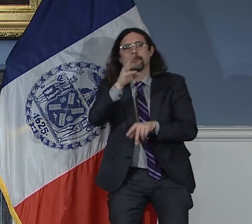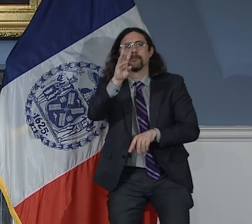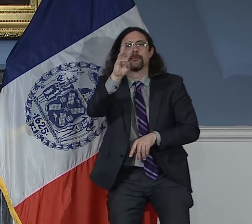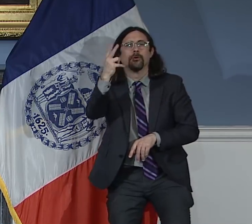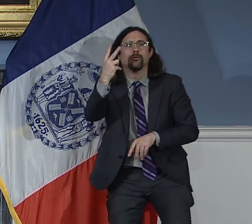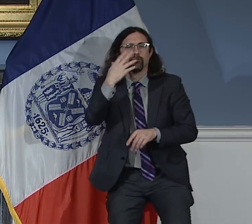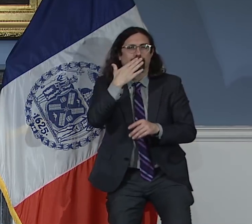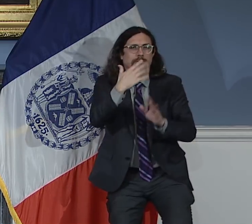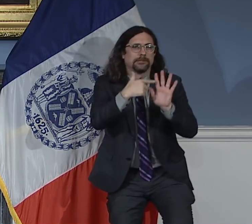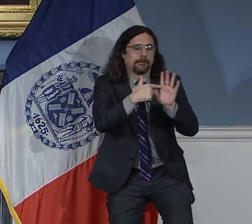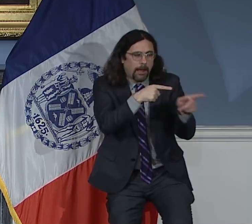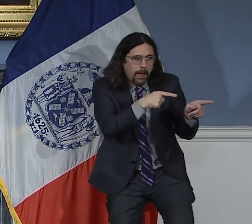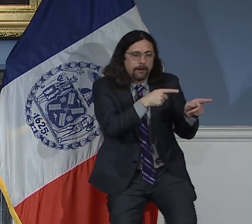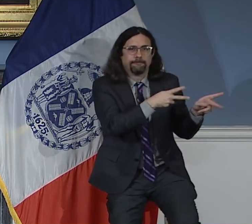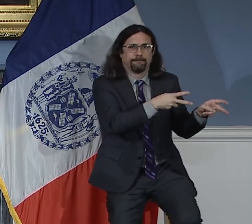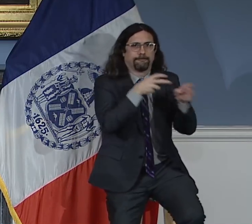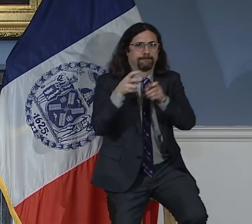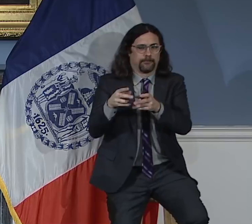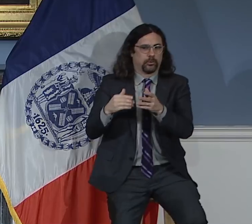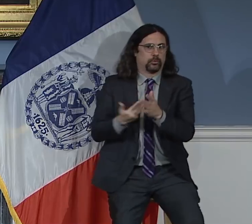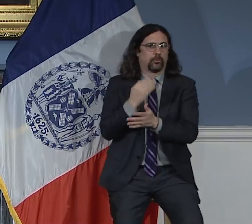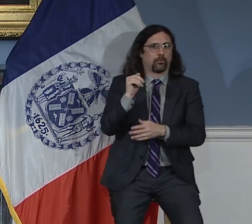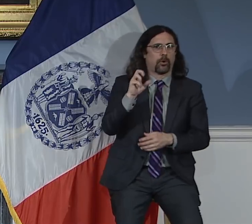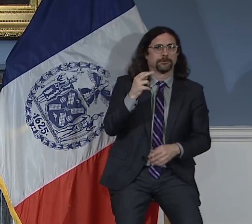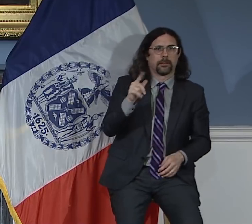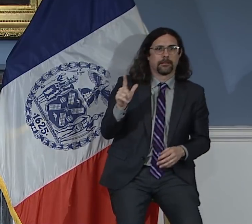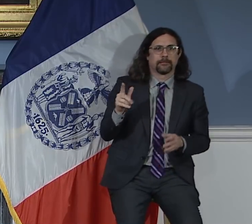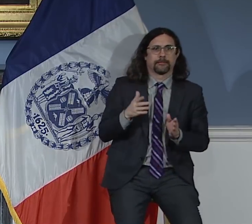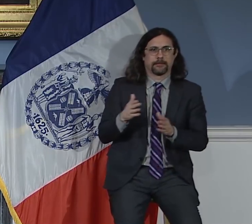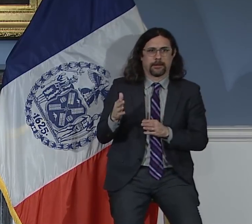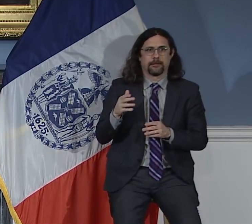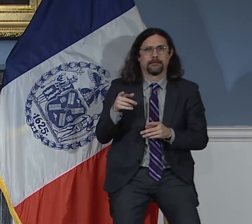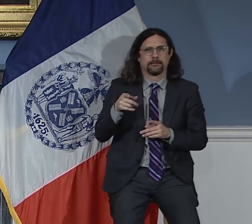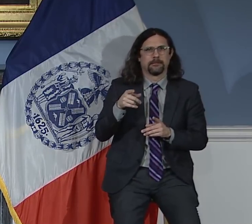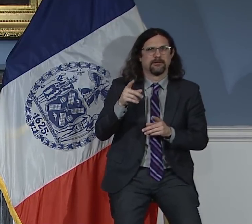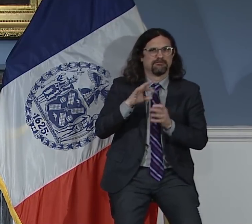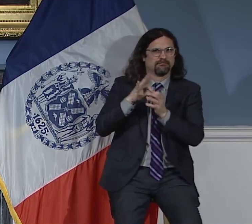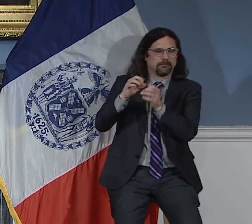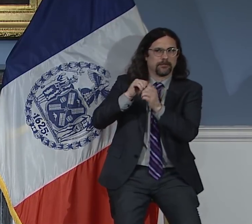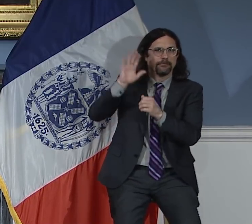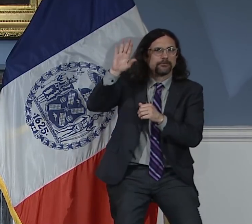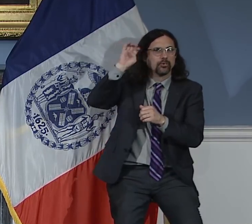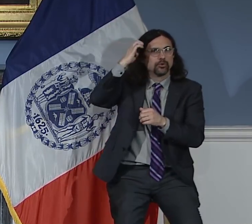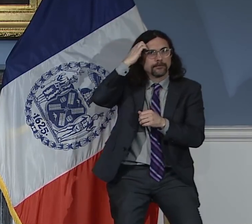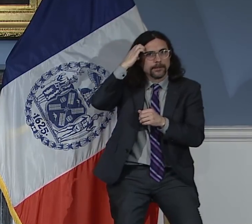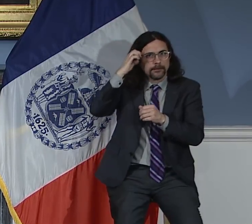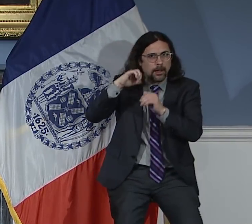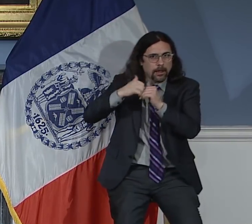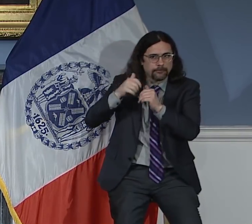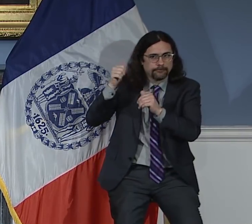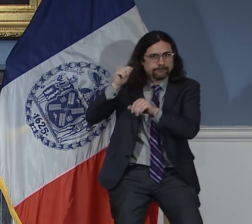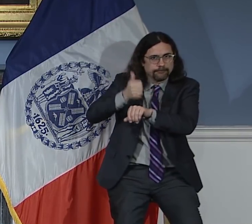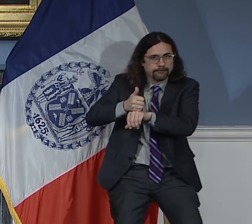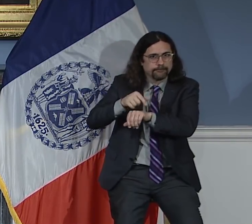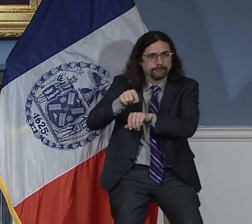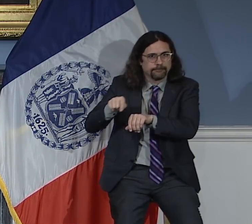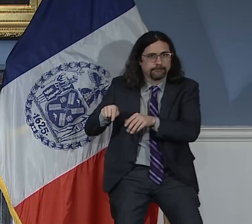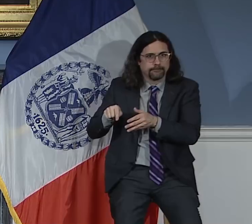HISTORY, THE MARSHALL PLAN WHICH LITERALLY REBUILT THE EUROPEAN CONTINENT ATTH HADE BENE LFTIN RUINS AFTER THE WAR.